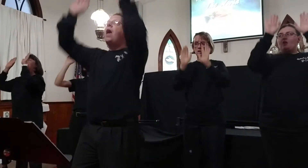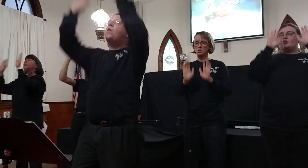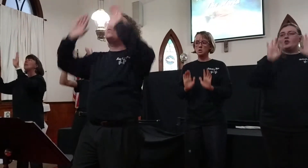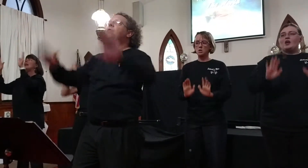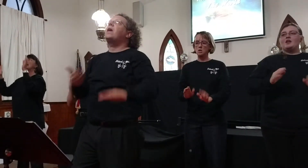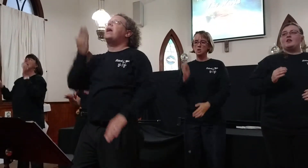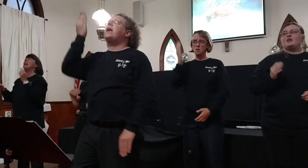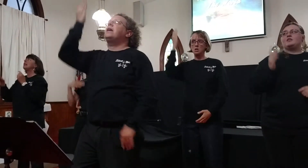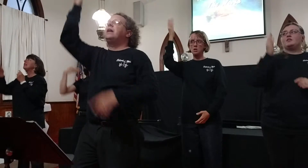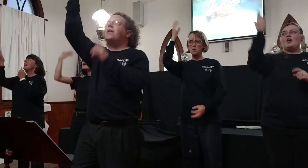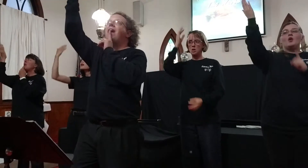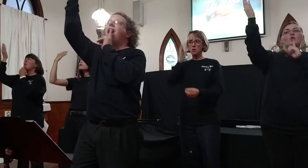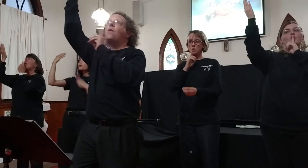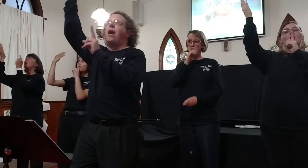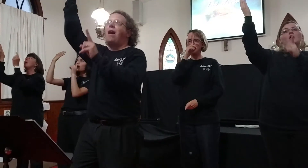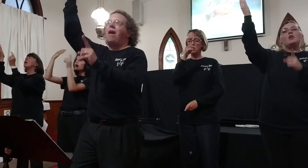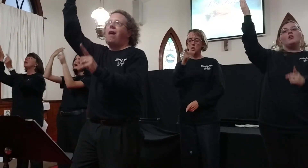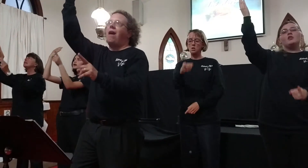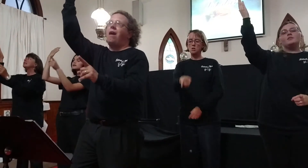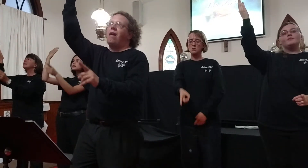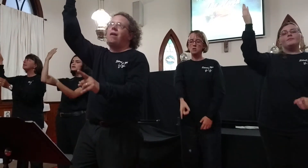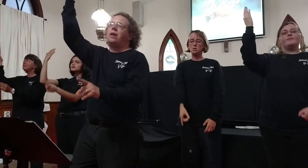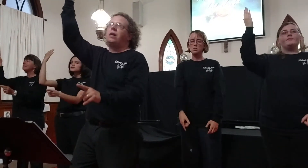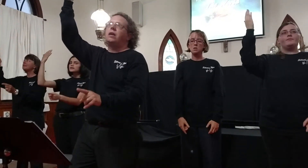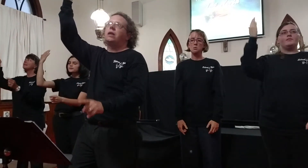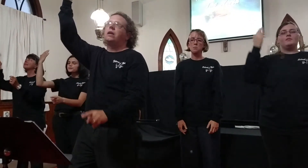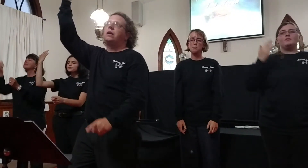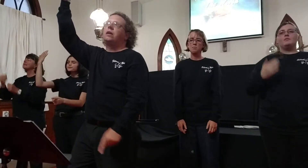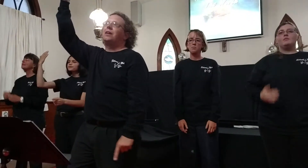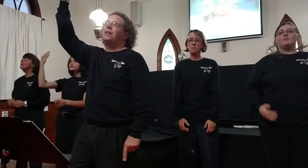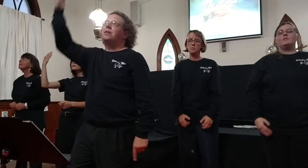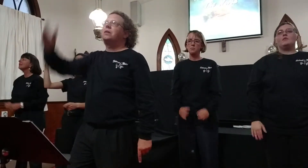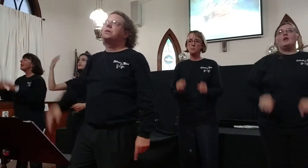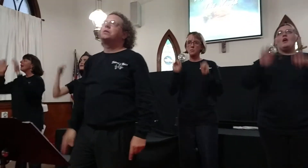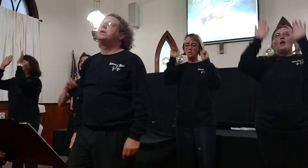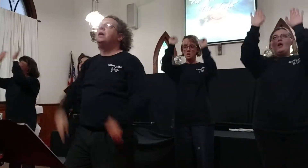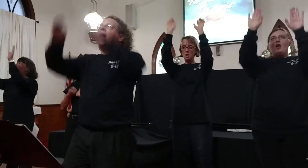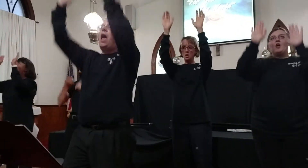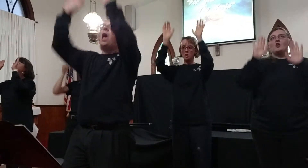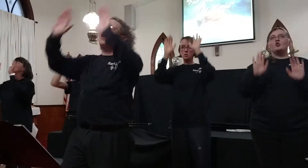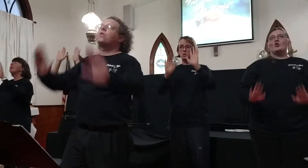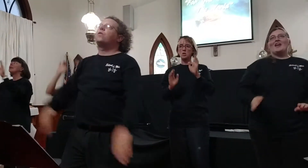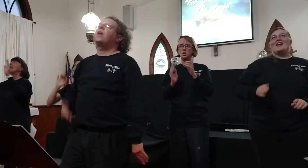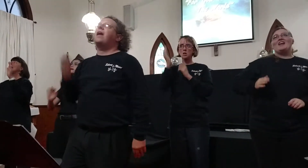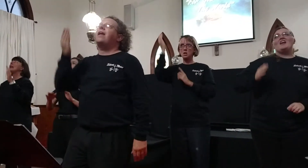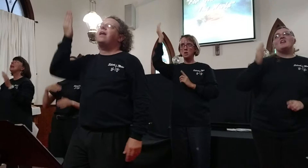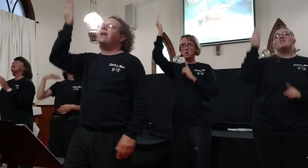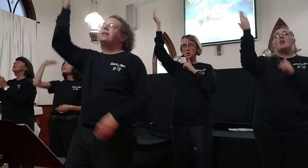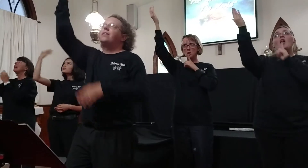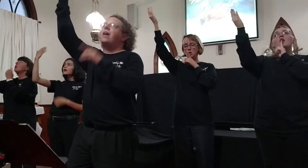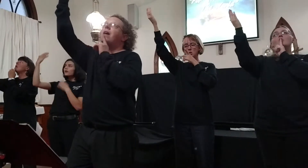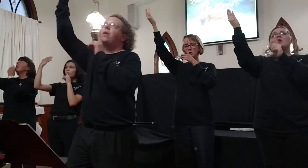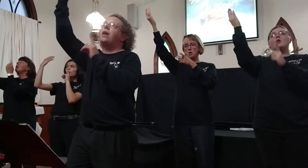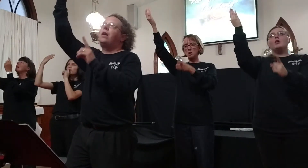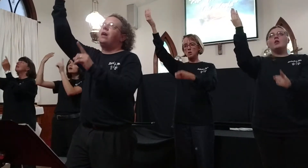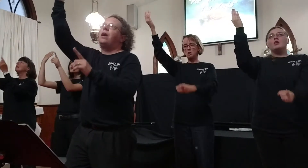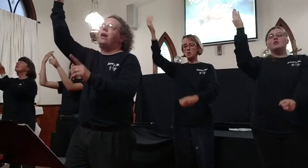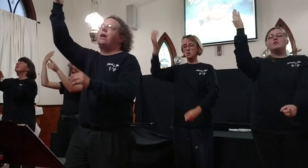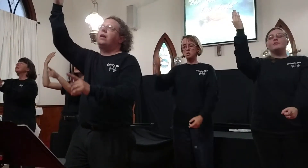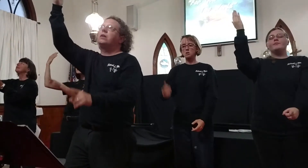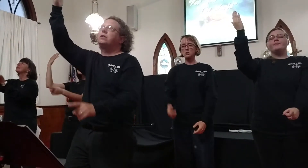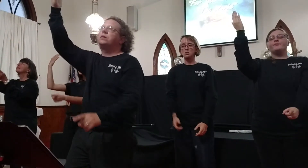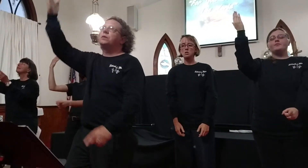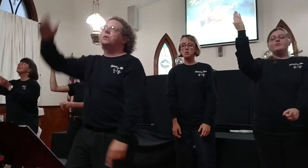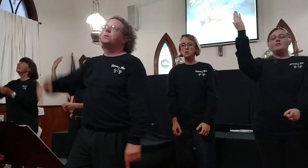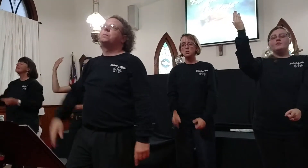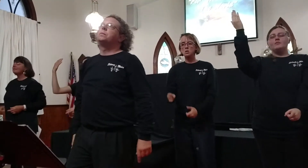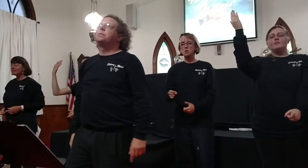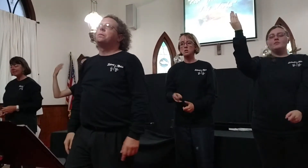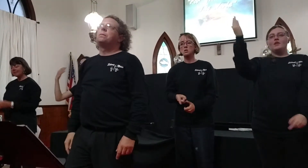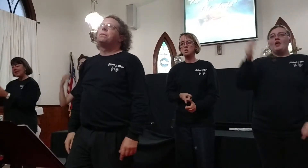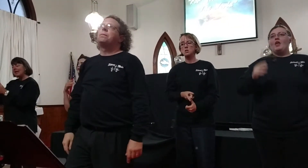How great thou art